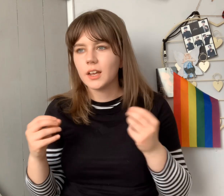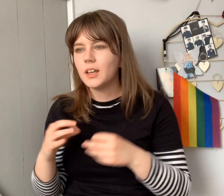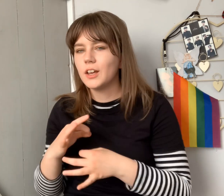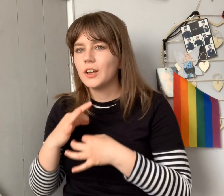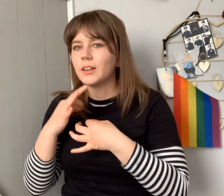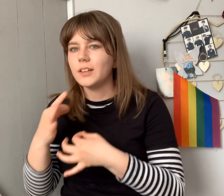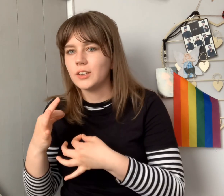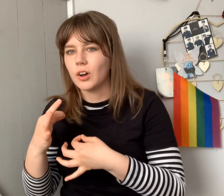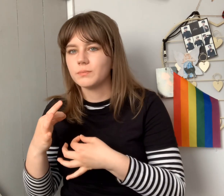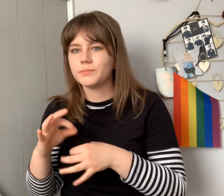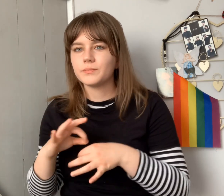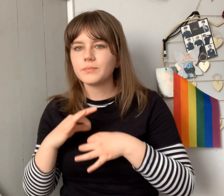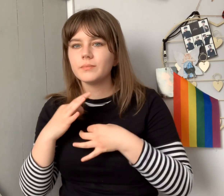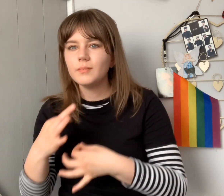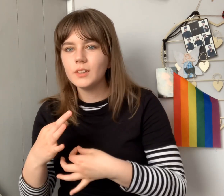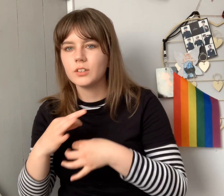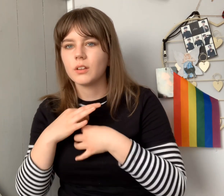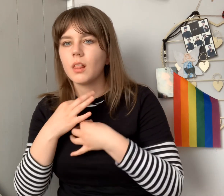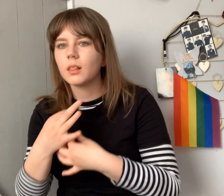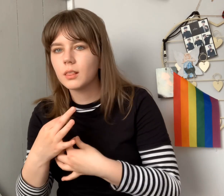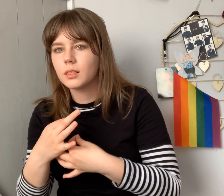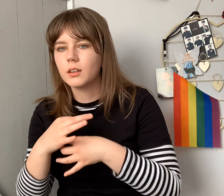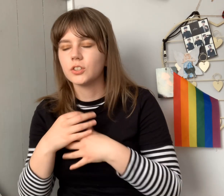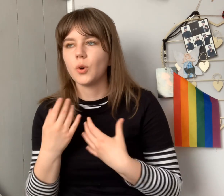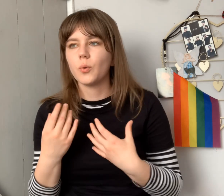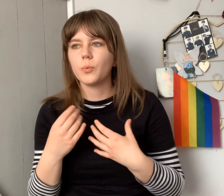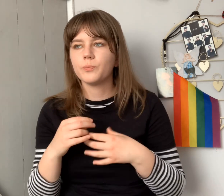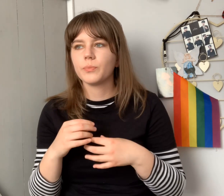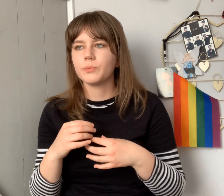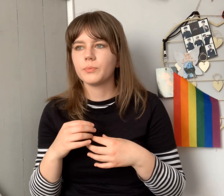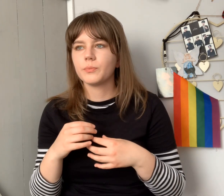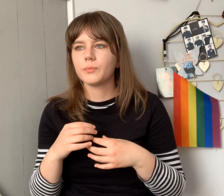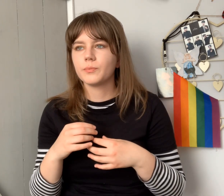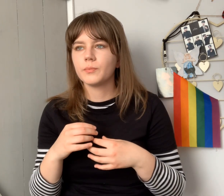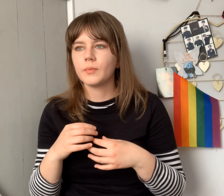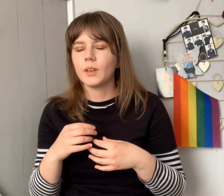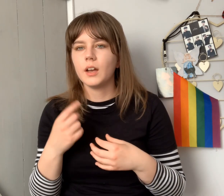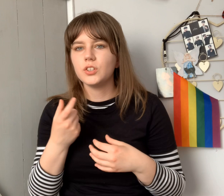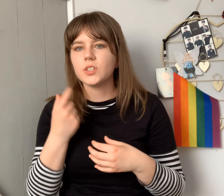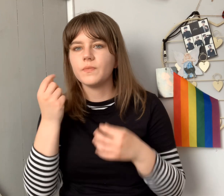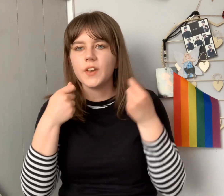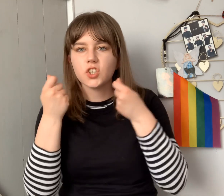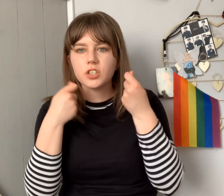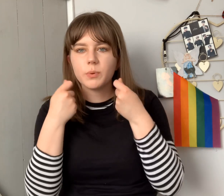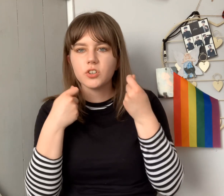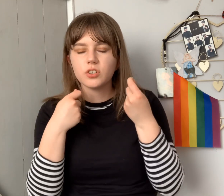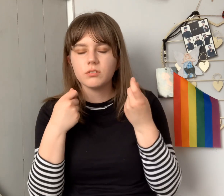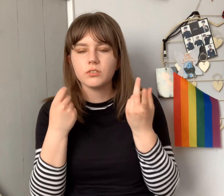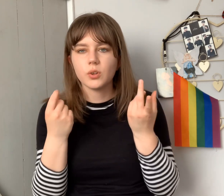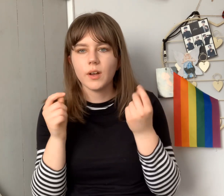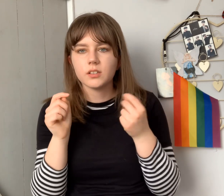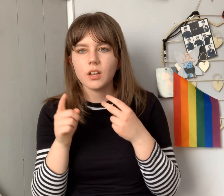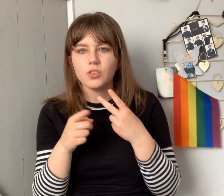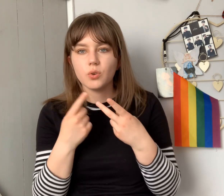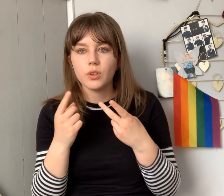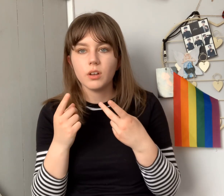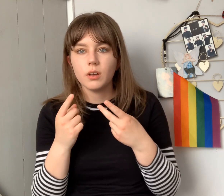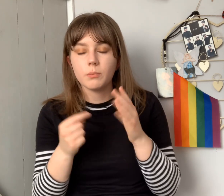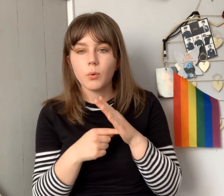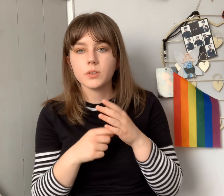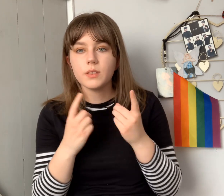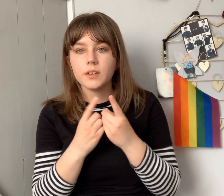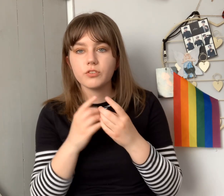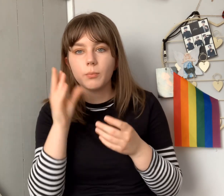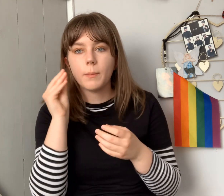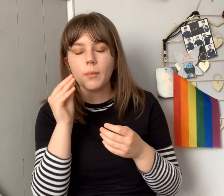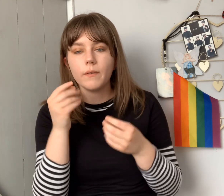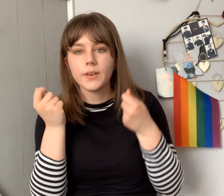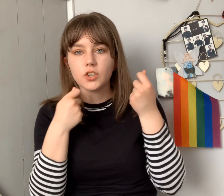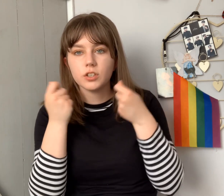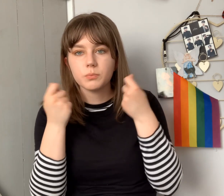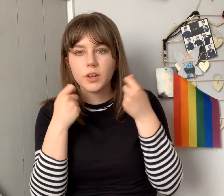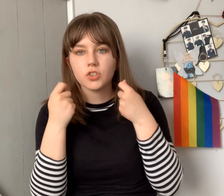"Lead on" So I use facial expression so that's another important thing to remember facial expression